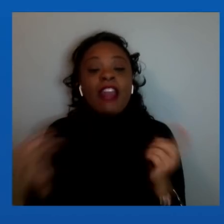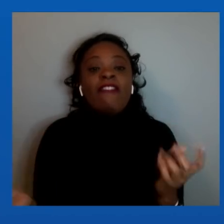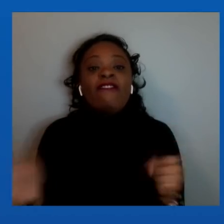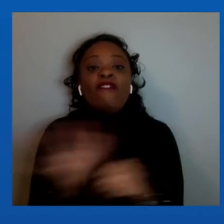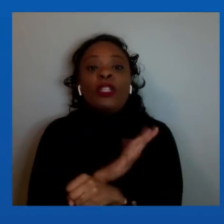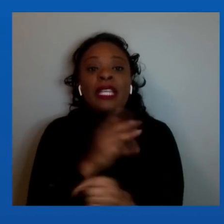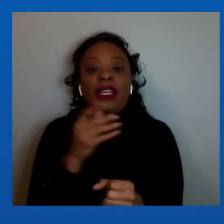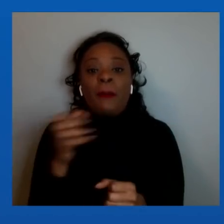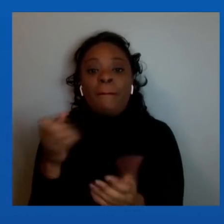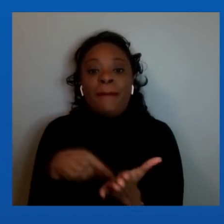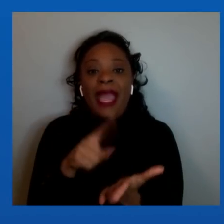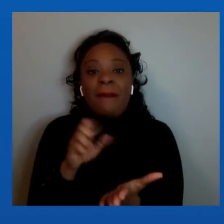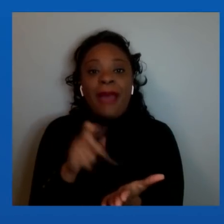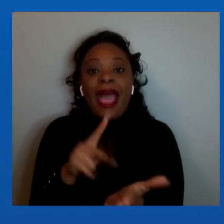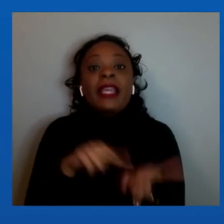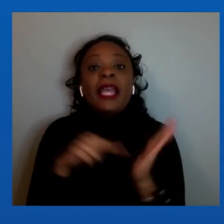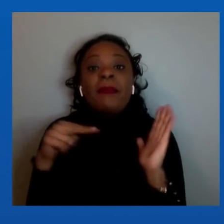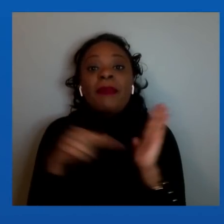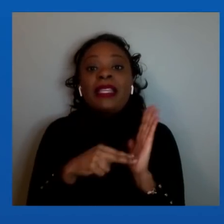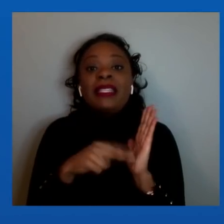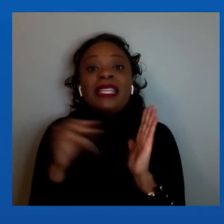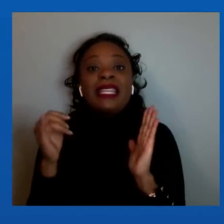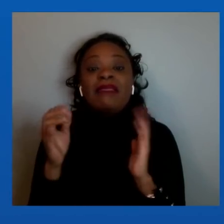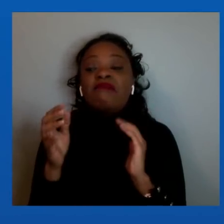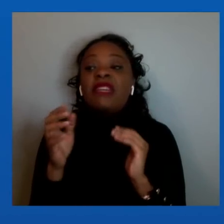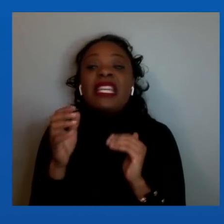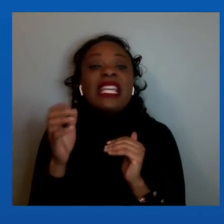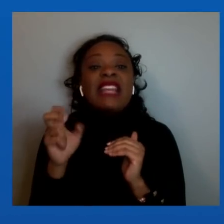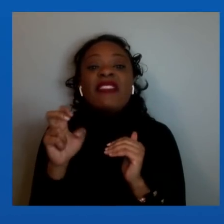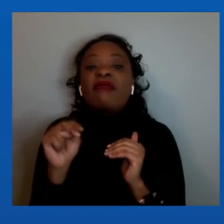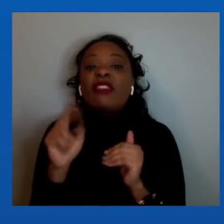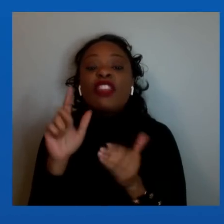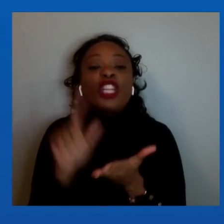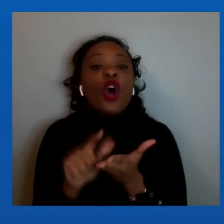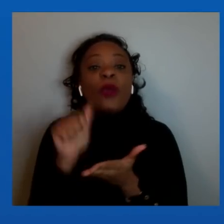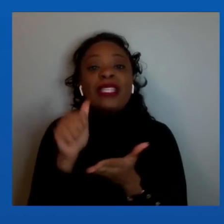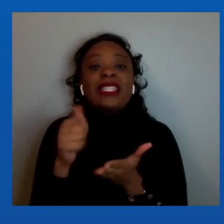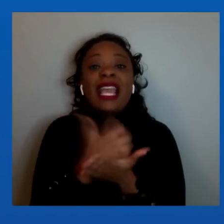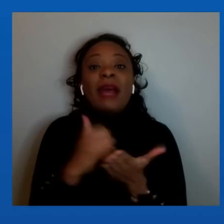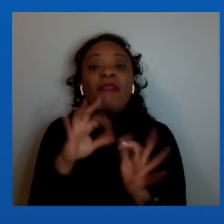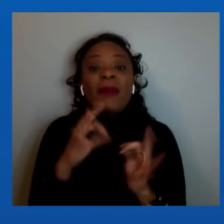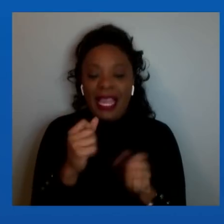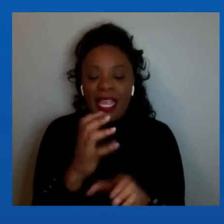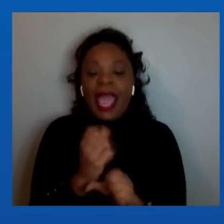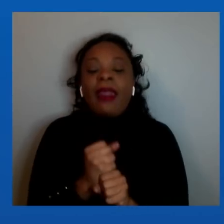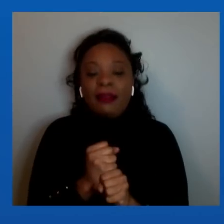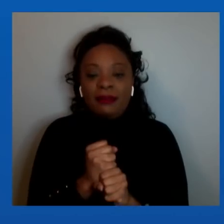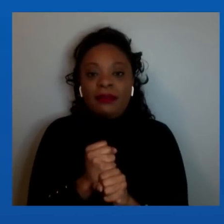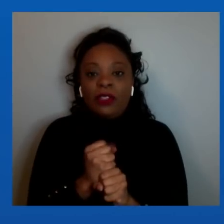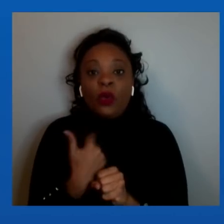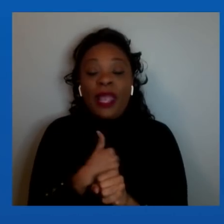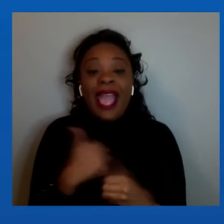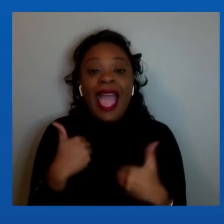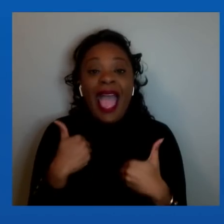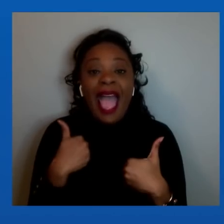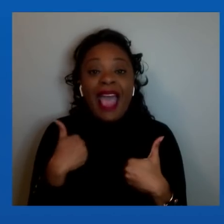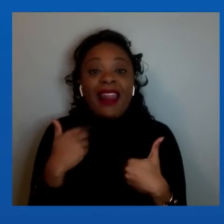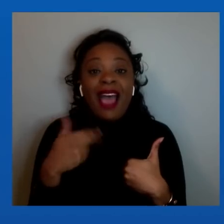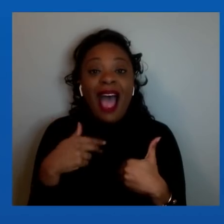meaning that even the lowest income families could get them. We had very high hopes for these policies.